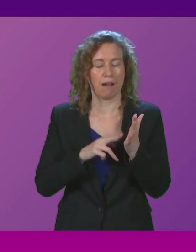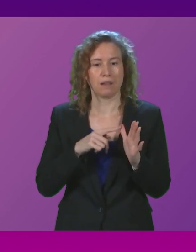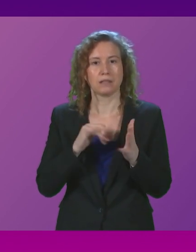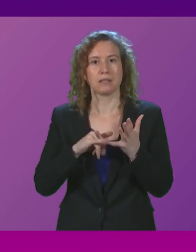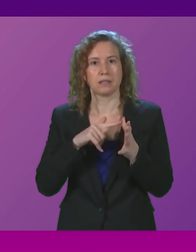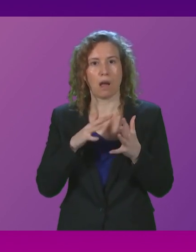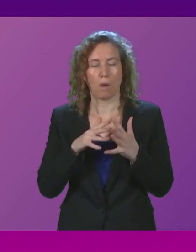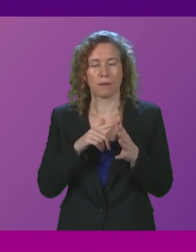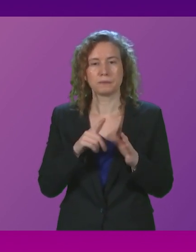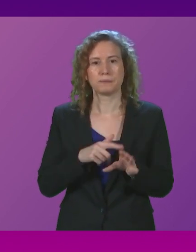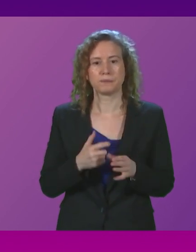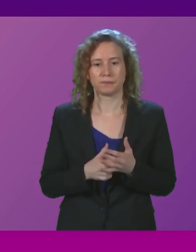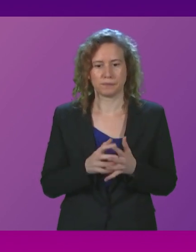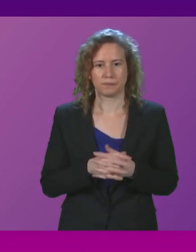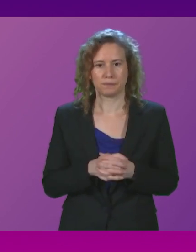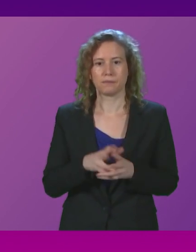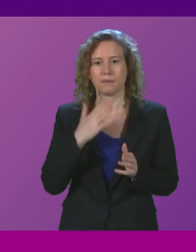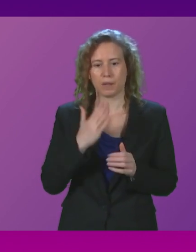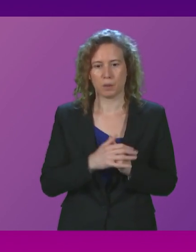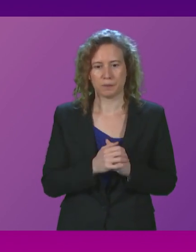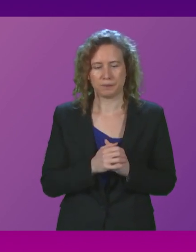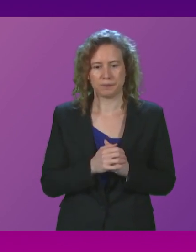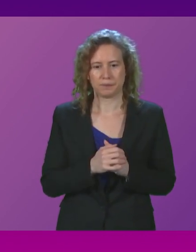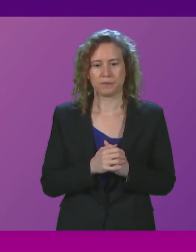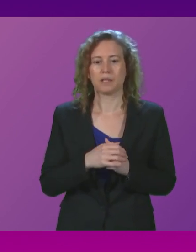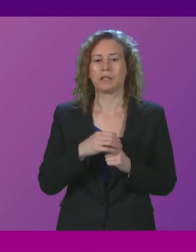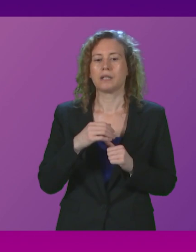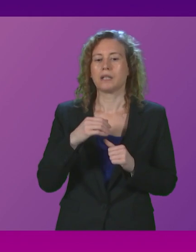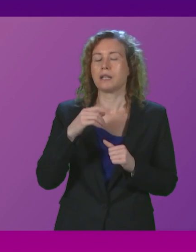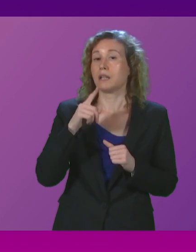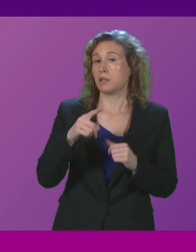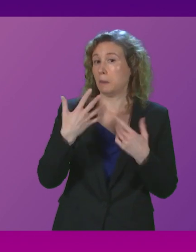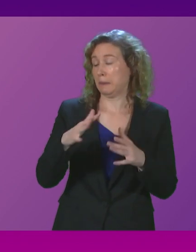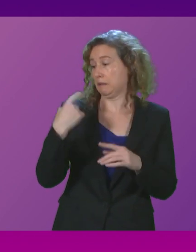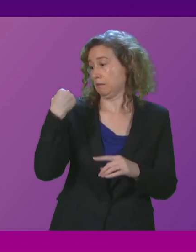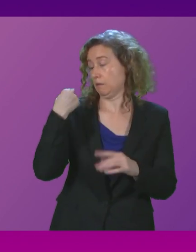On 25 August 2021, the First Minister announced her NHS catch-up plan.